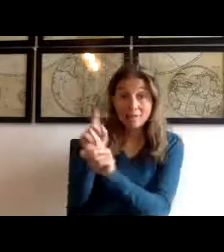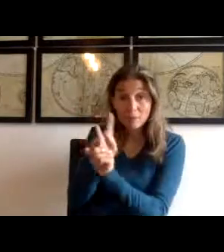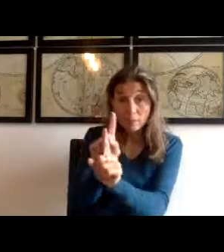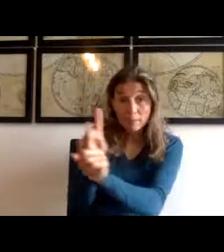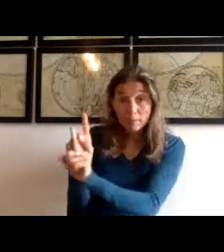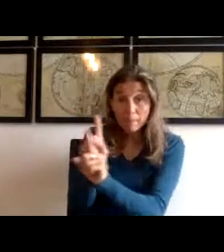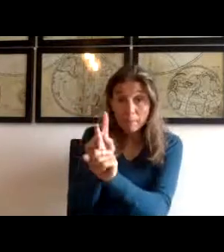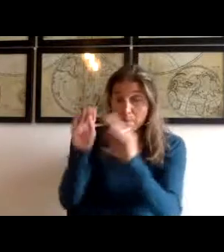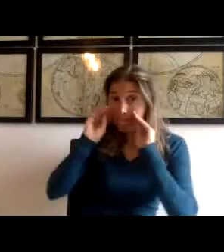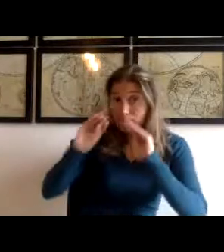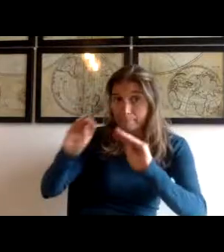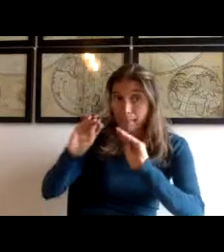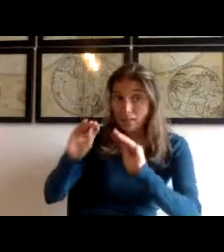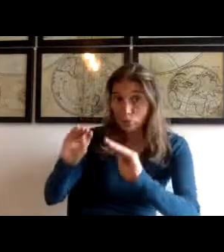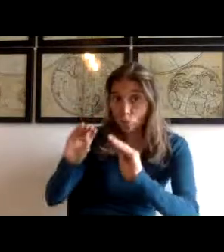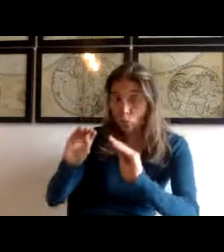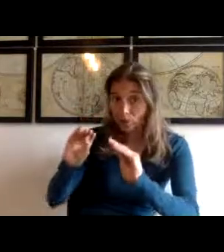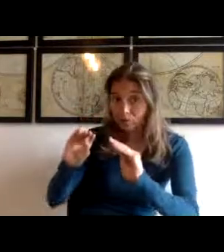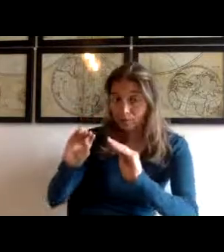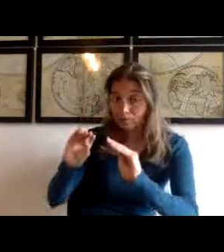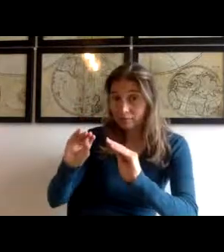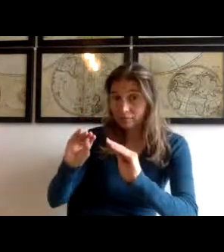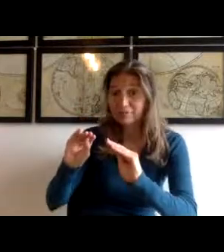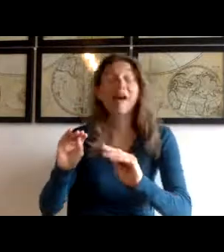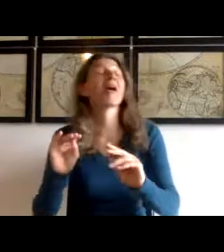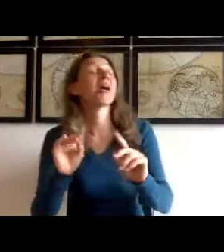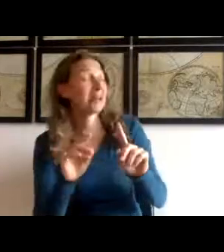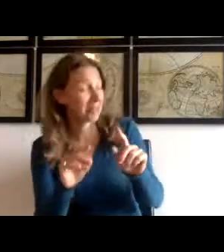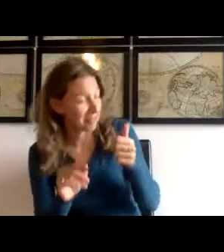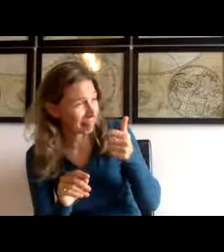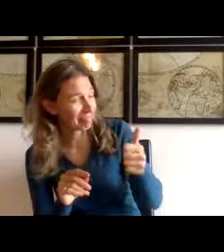Great question again. As I was saying earlier,